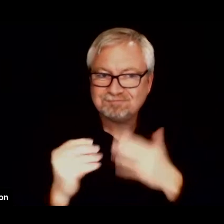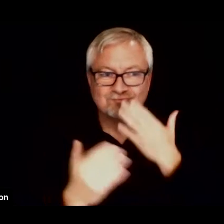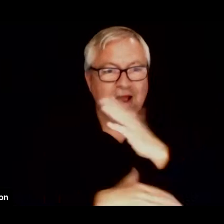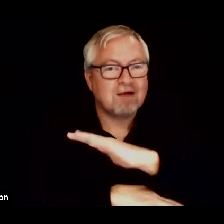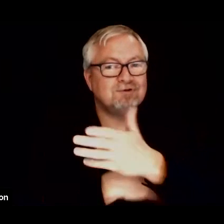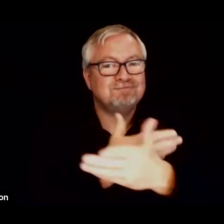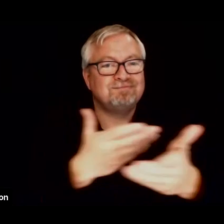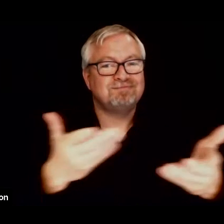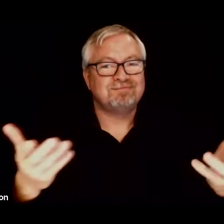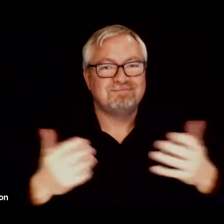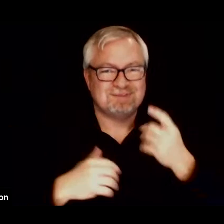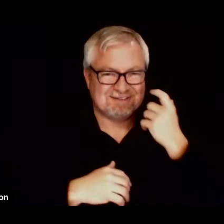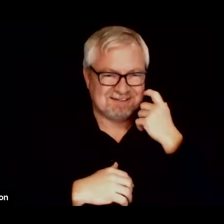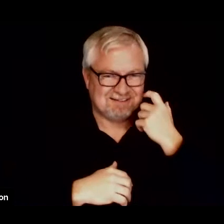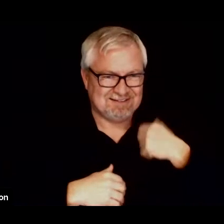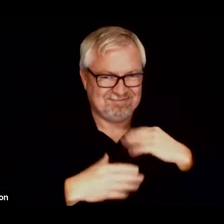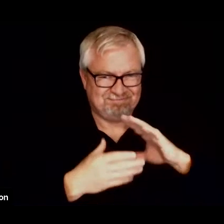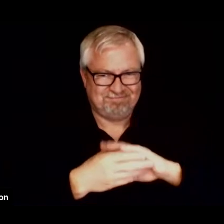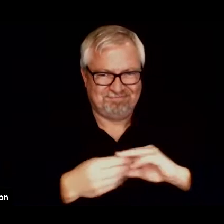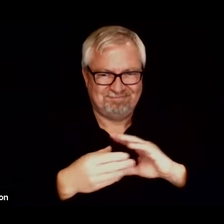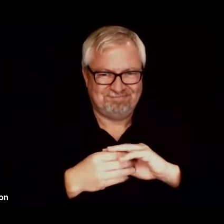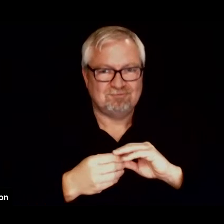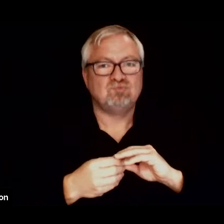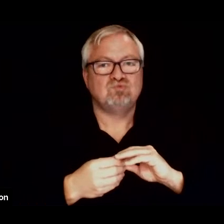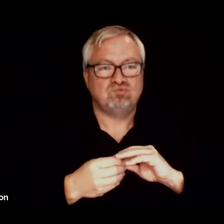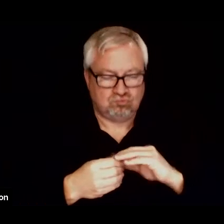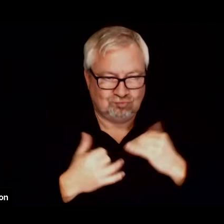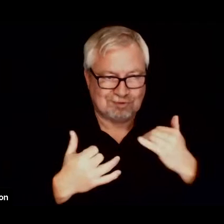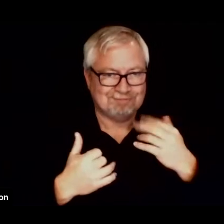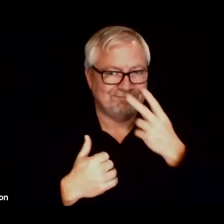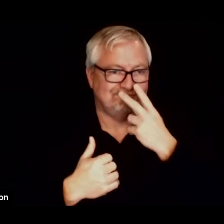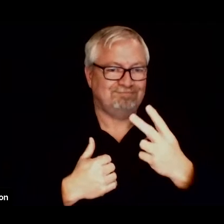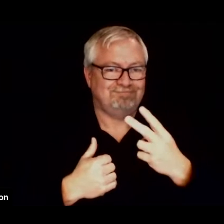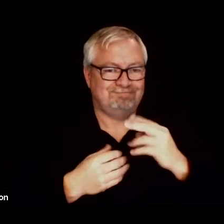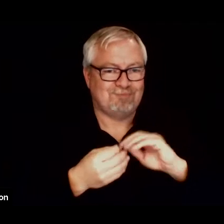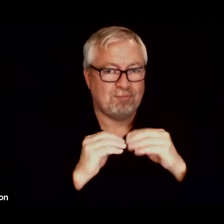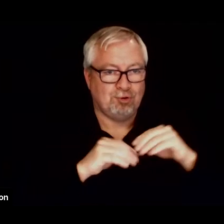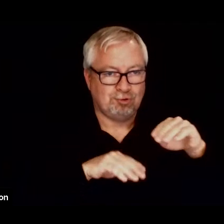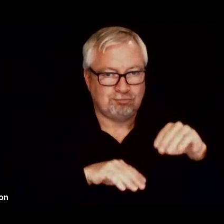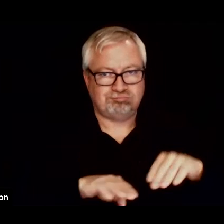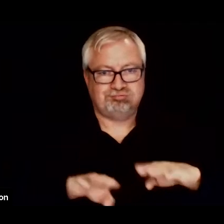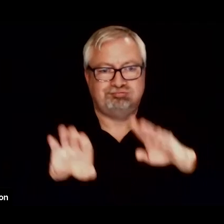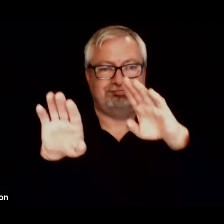enormous pace of growth in COVID-19, not only in the United States as a whole but around the world